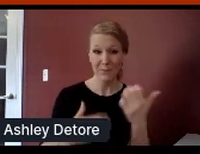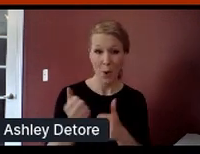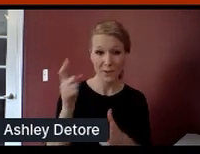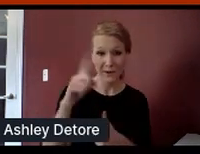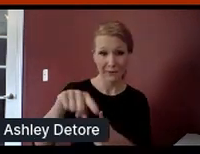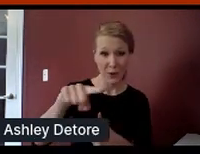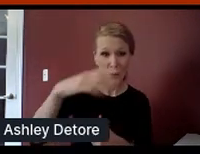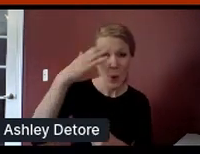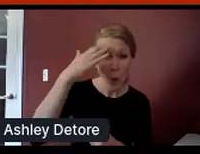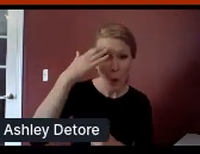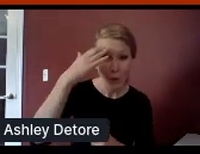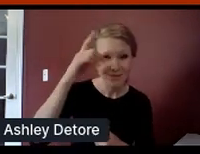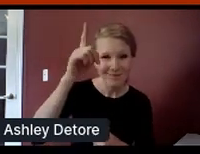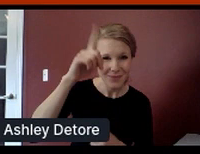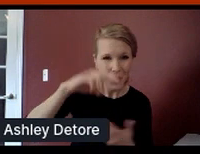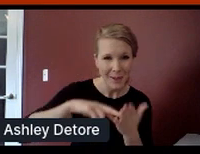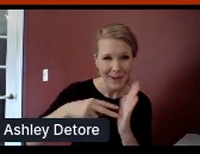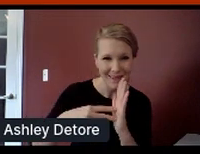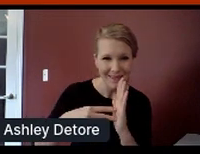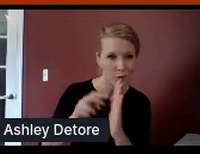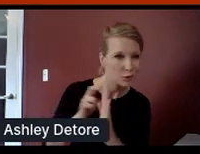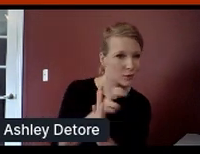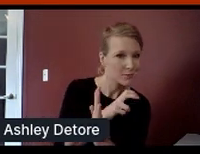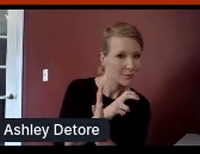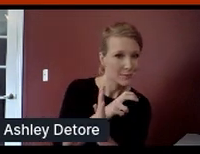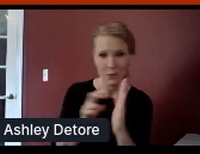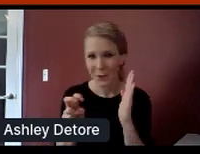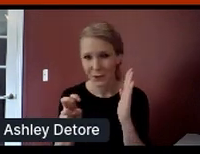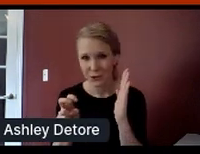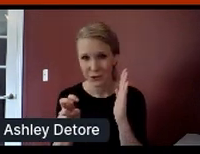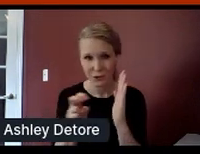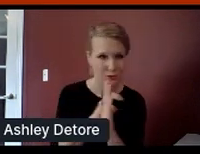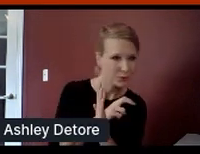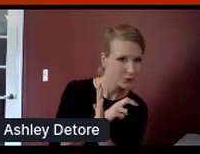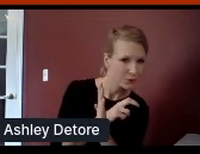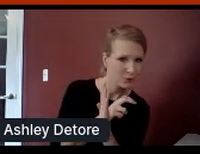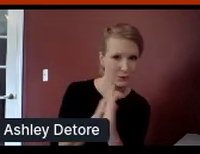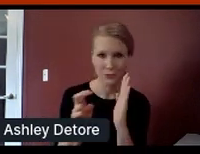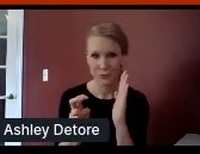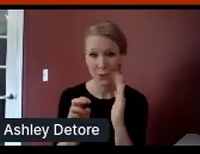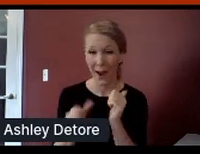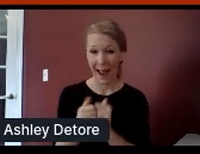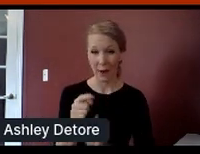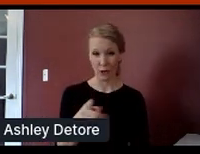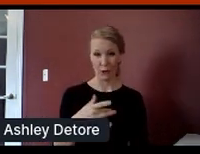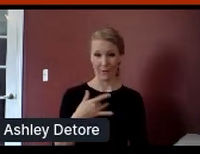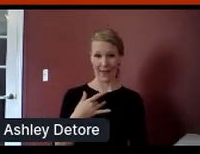And you have had to code switch. How does that make you feel when you have to code switch?